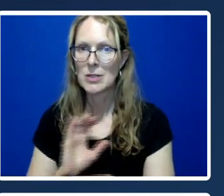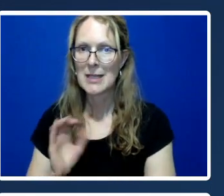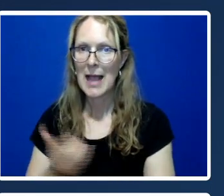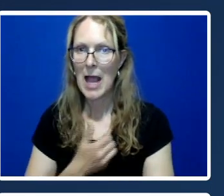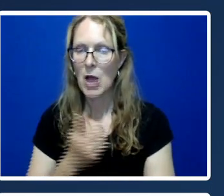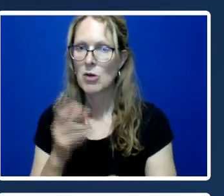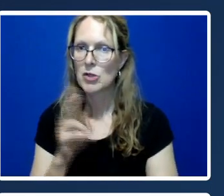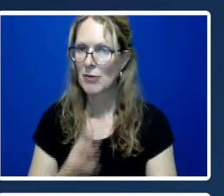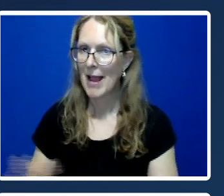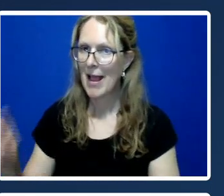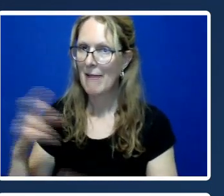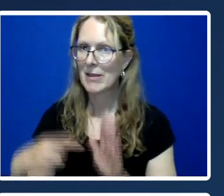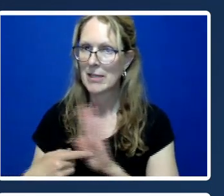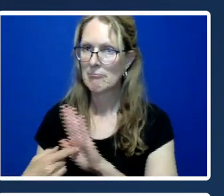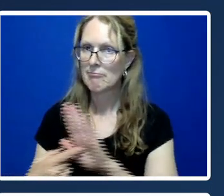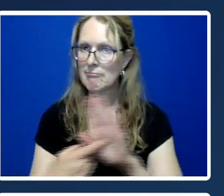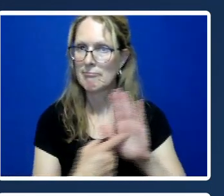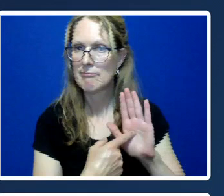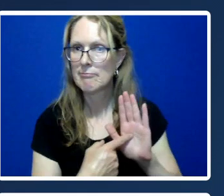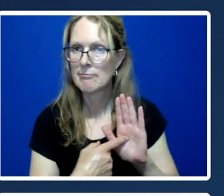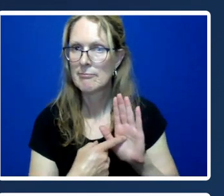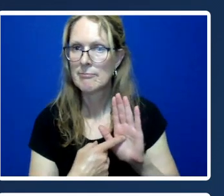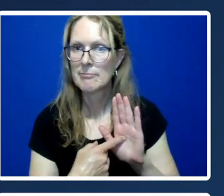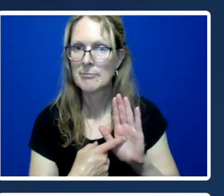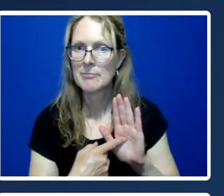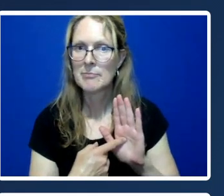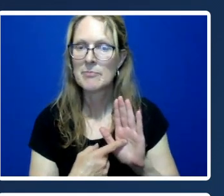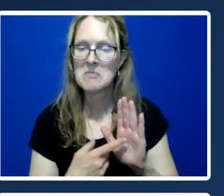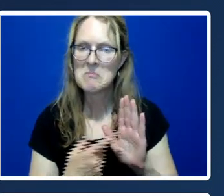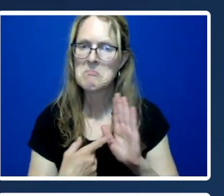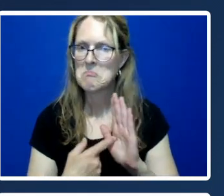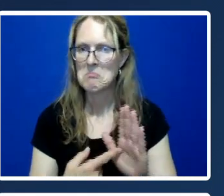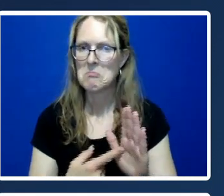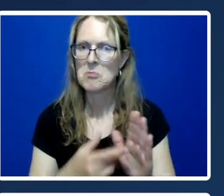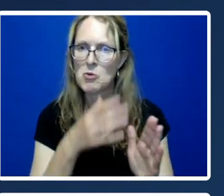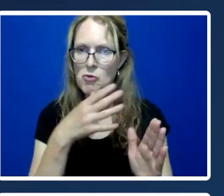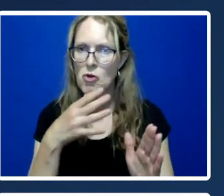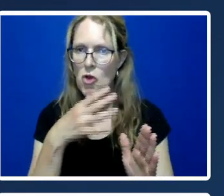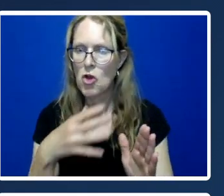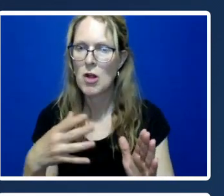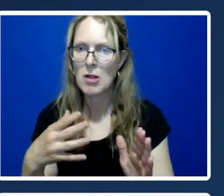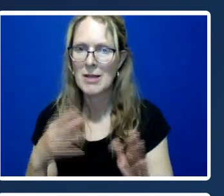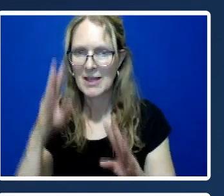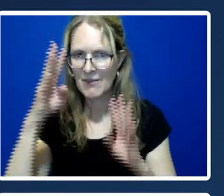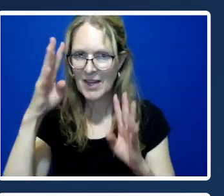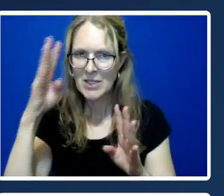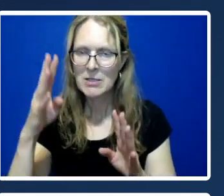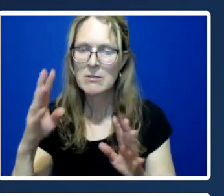which looks at that rural innovation, and combines that with professional development that's provided